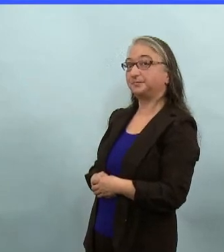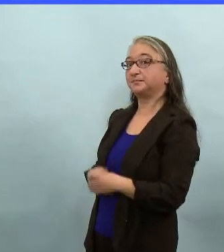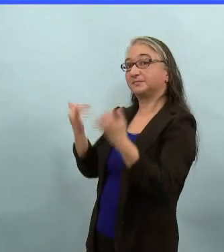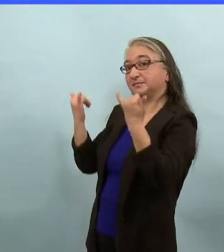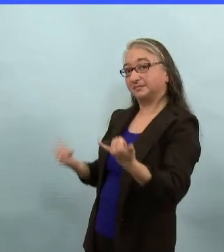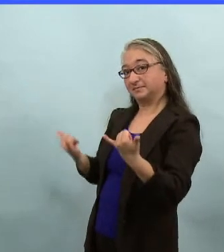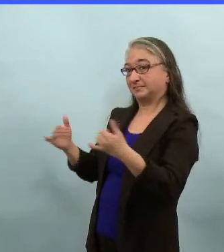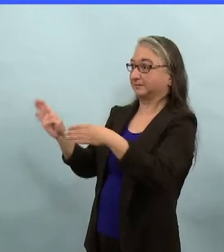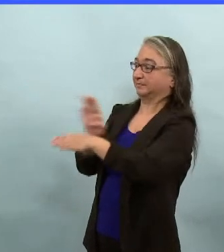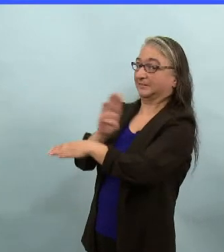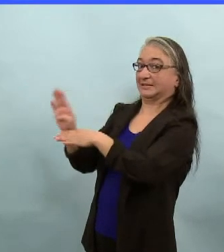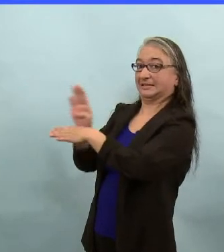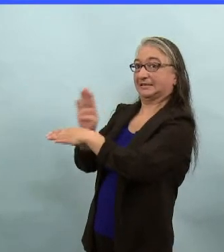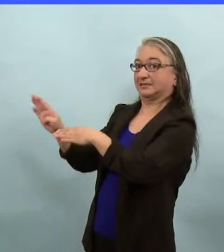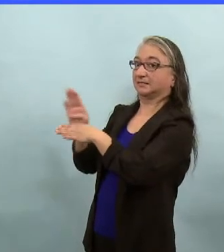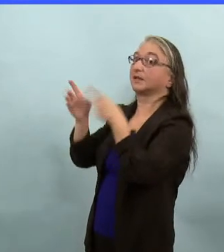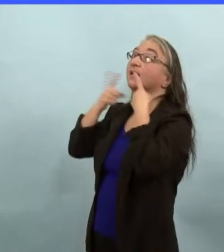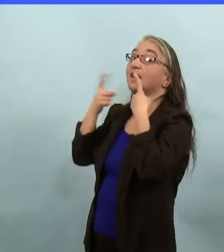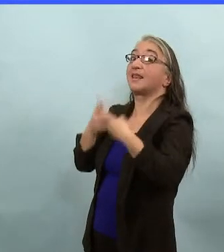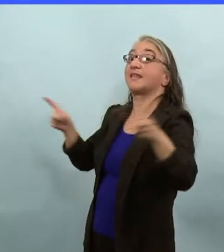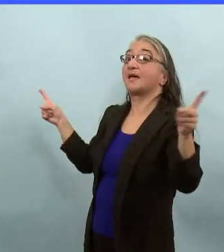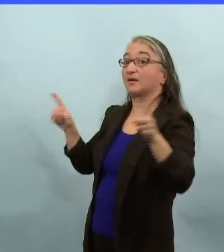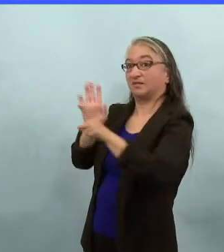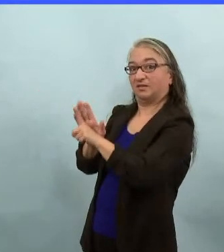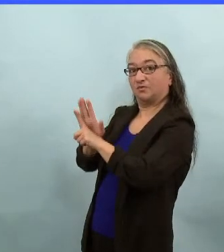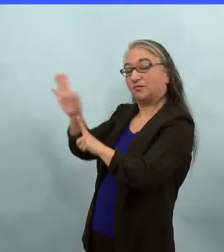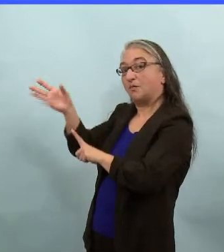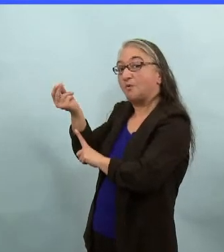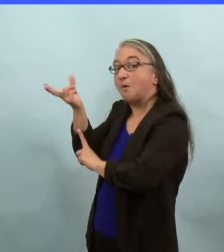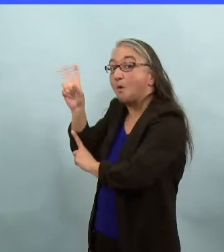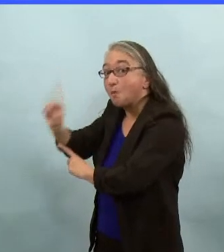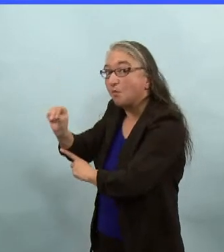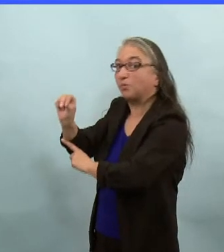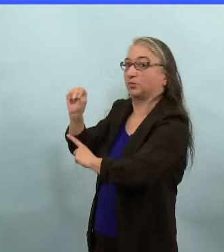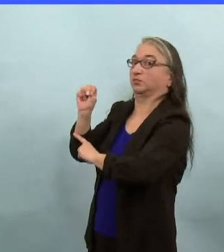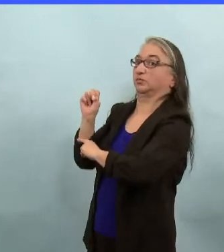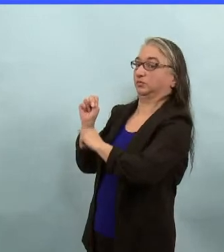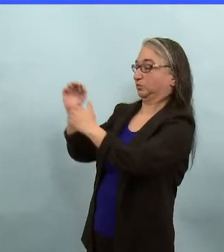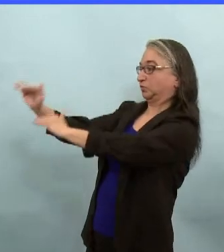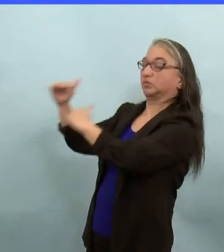as skylar was saying um does that not maybe indicate to you guys that more restrictions